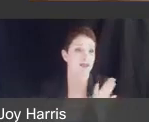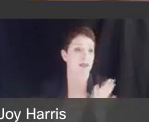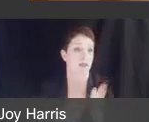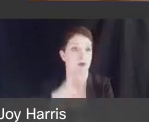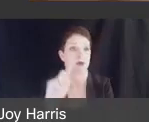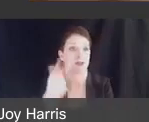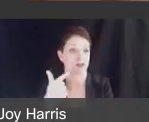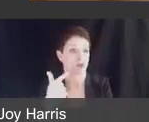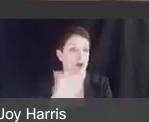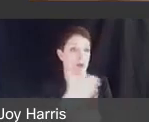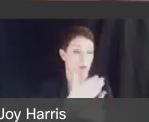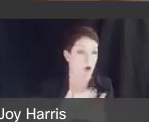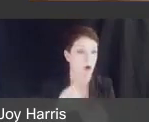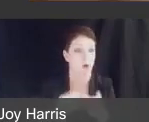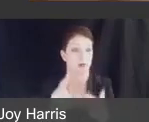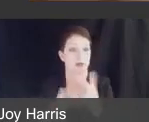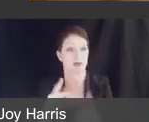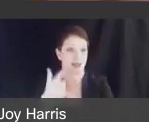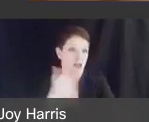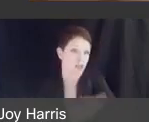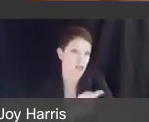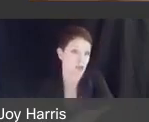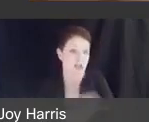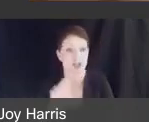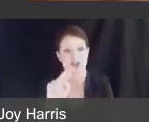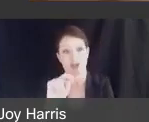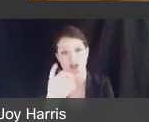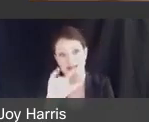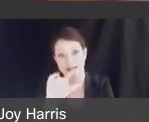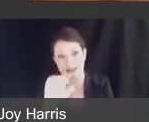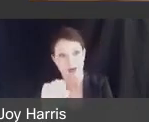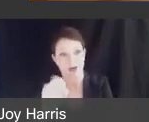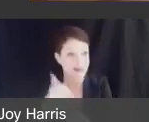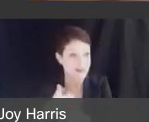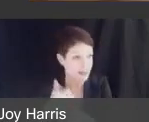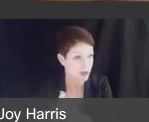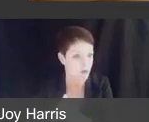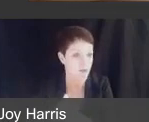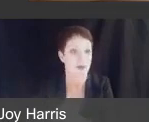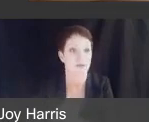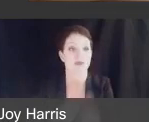or that could be things like syringes, needles, that sort of thing. So any manufacturing that is